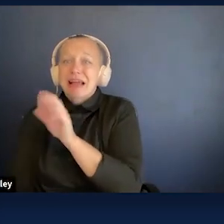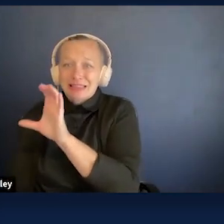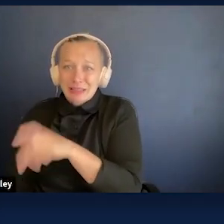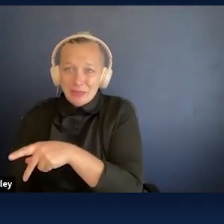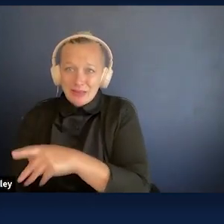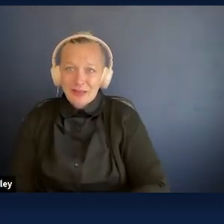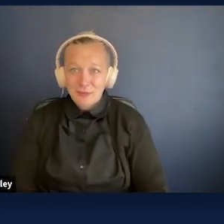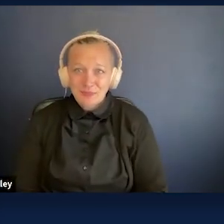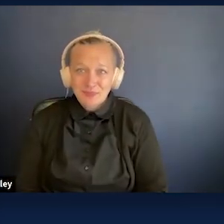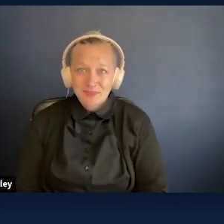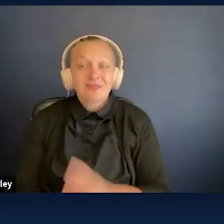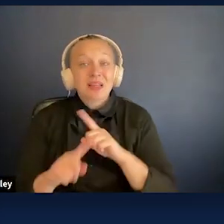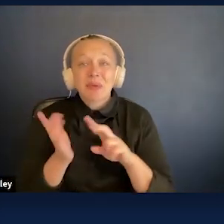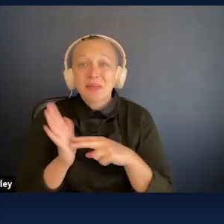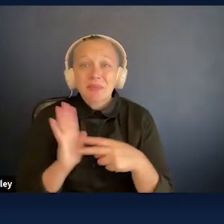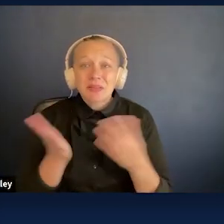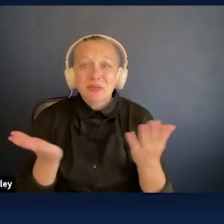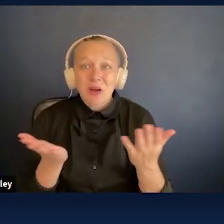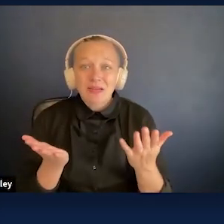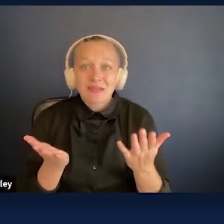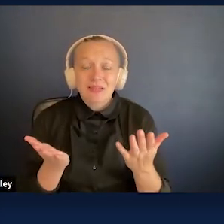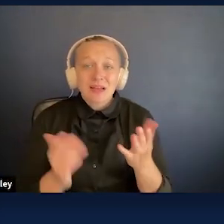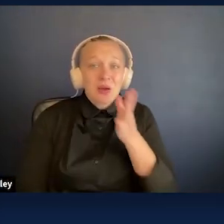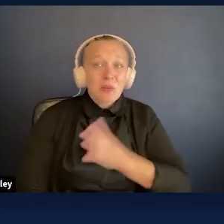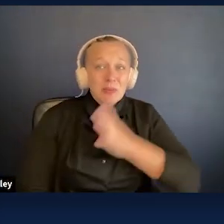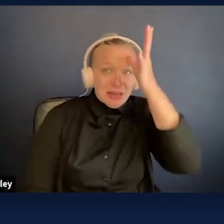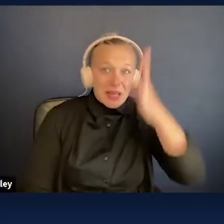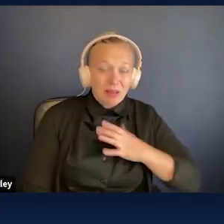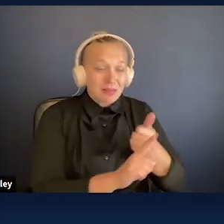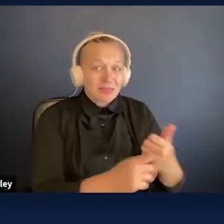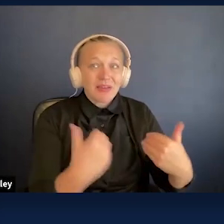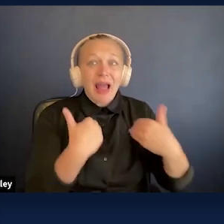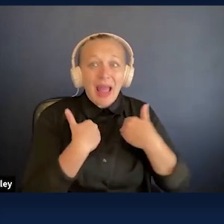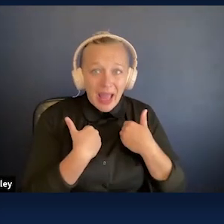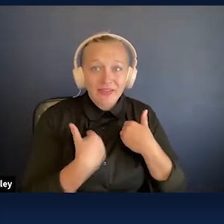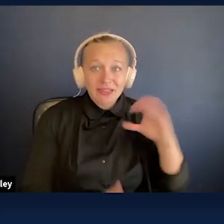Men and women with CP have a 2- to 3-fold higher rate of pneumococcal pneumonia over a nine-year period.